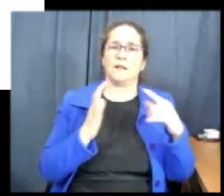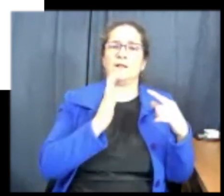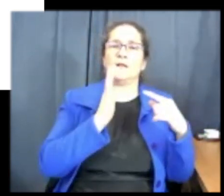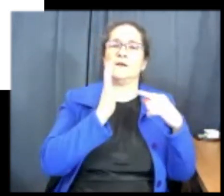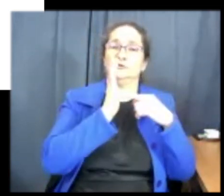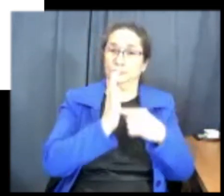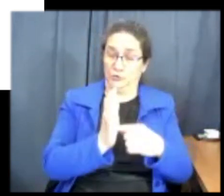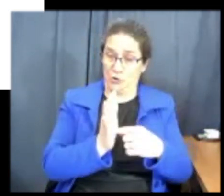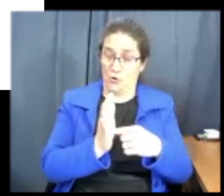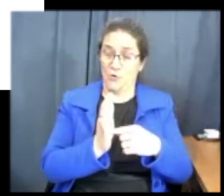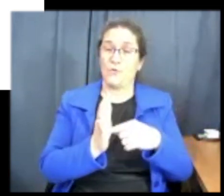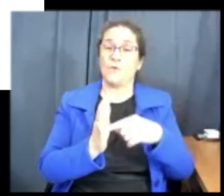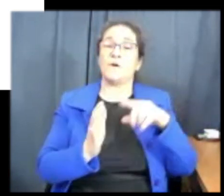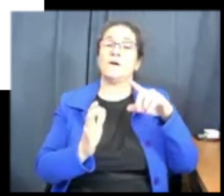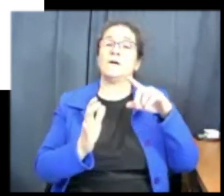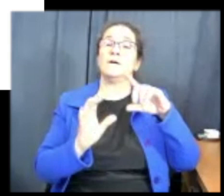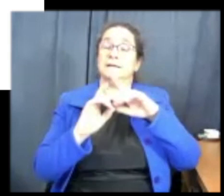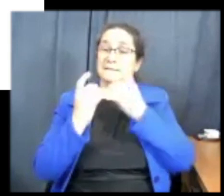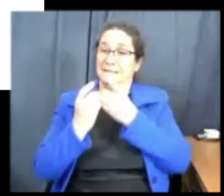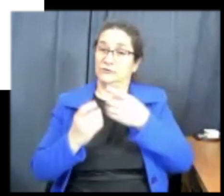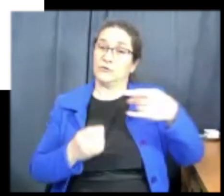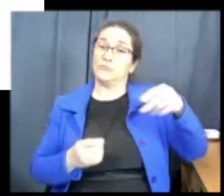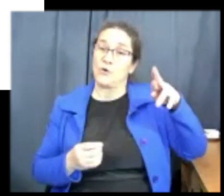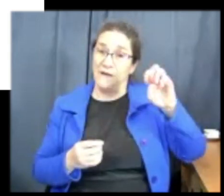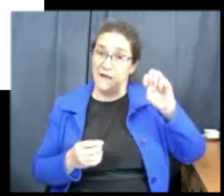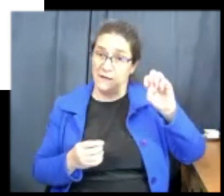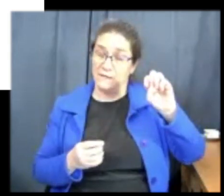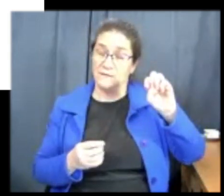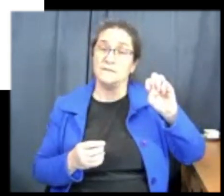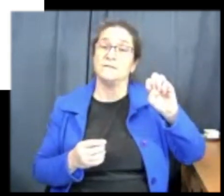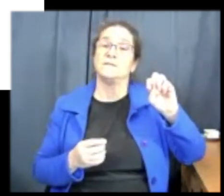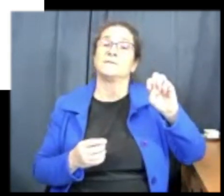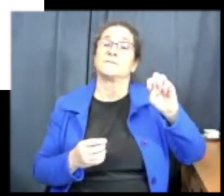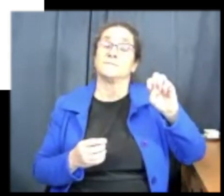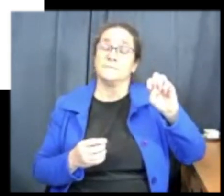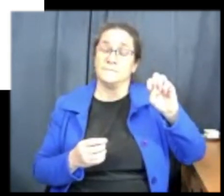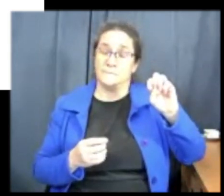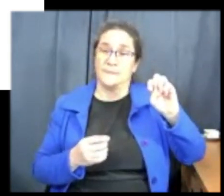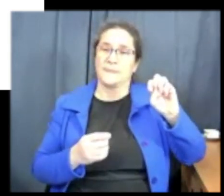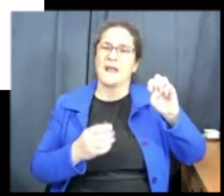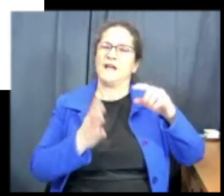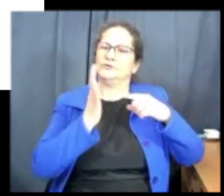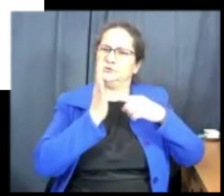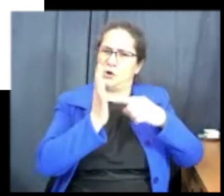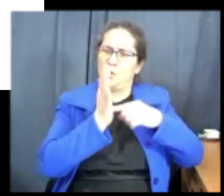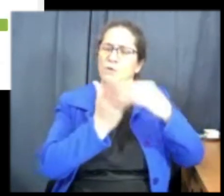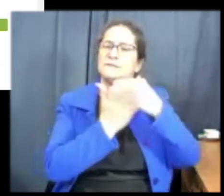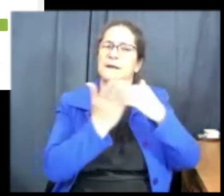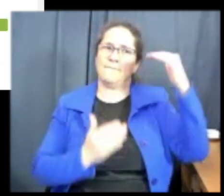and point out a couple of the indicators and how to look at them.